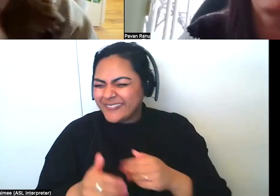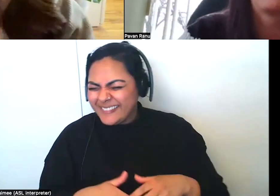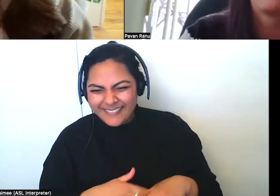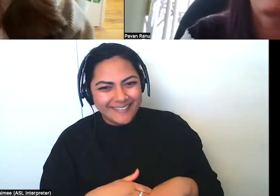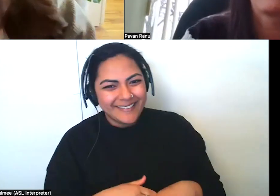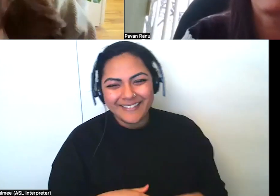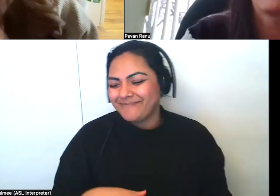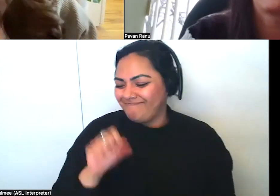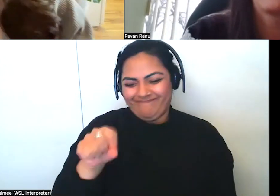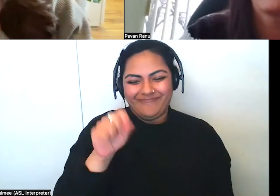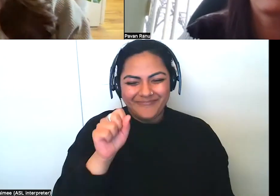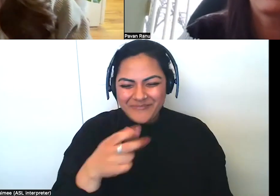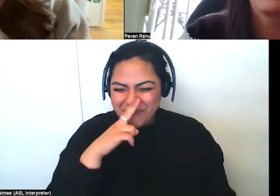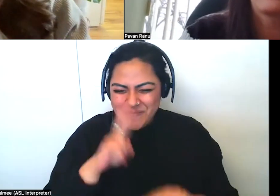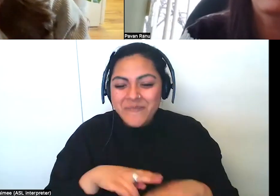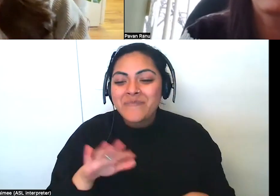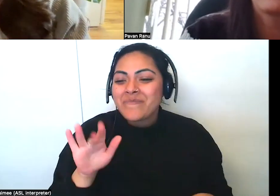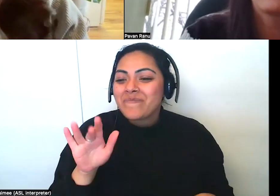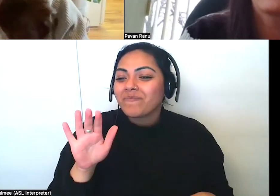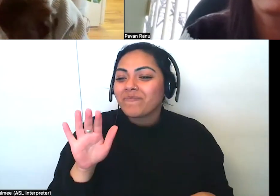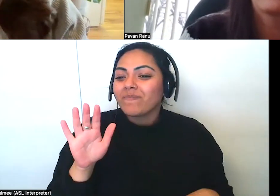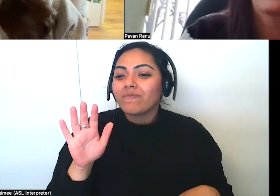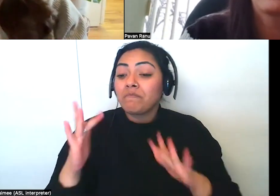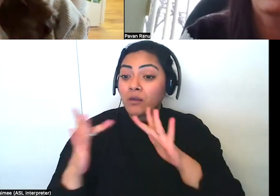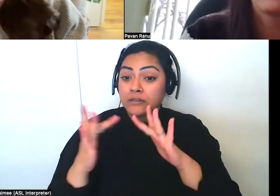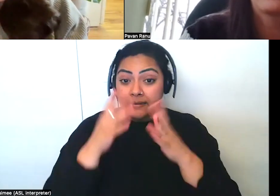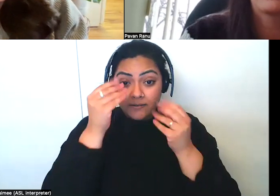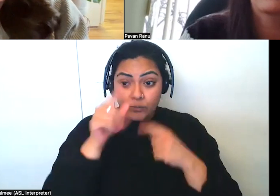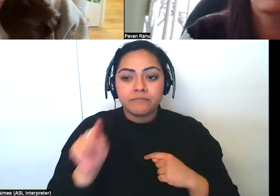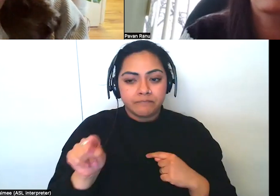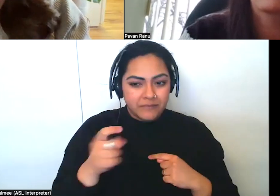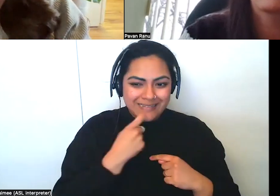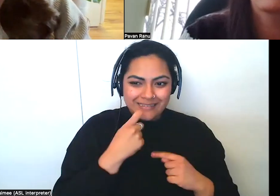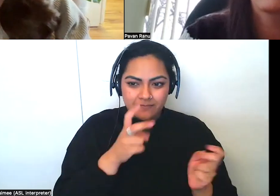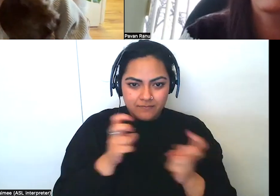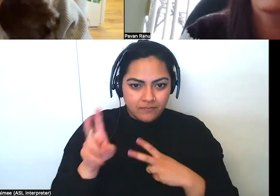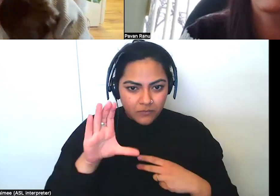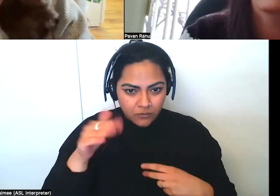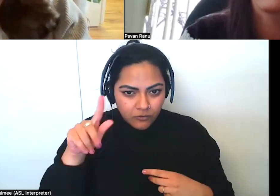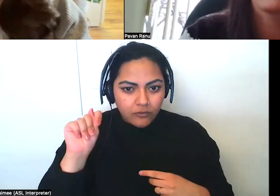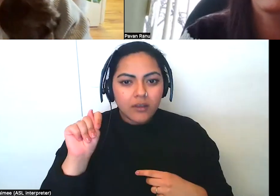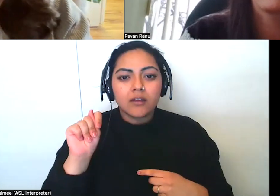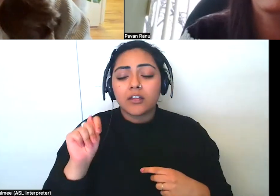The best. Yeah, so our contact information is in the chat, and we hope you all have